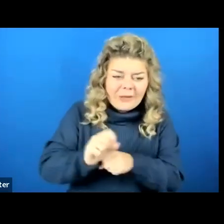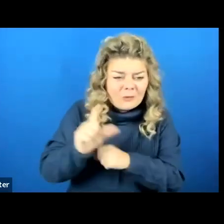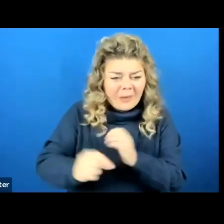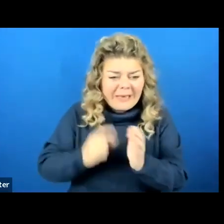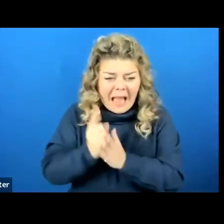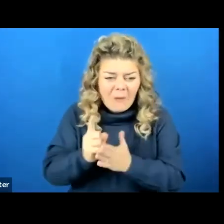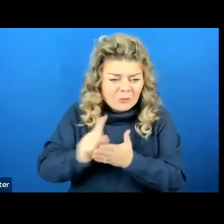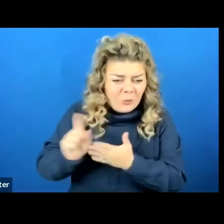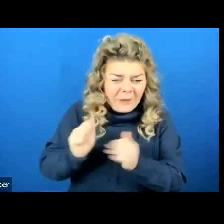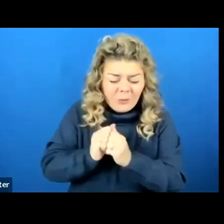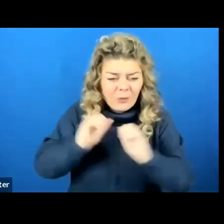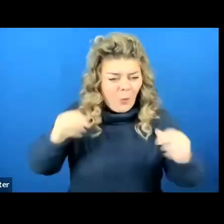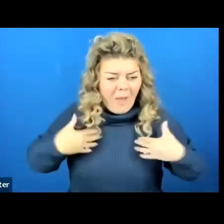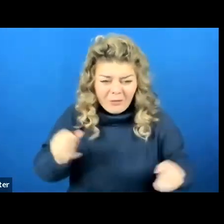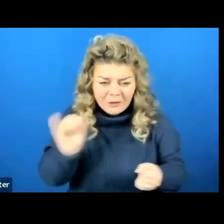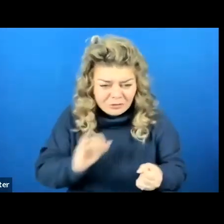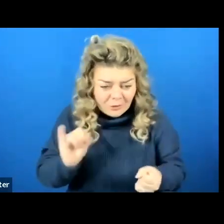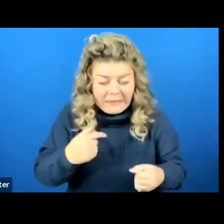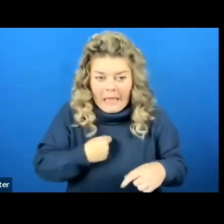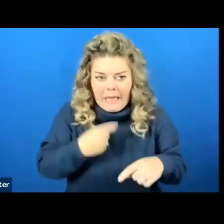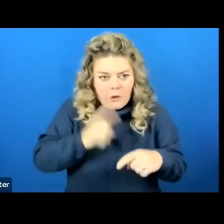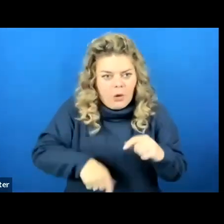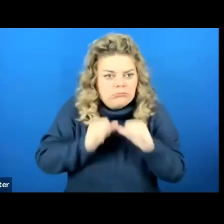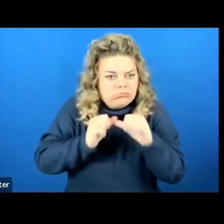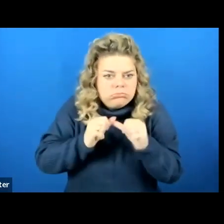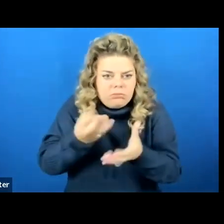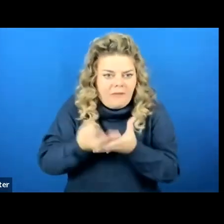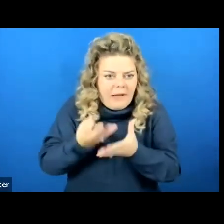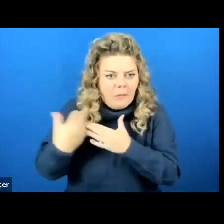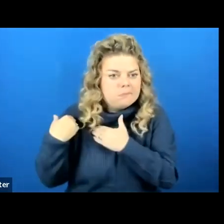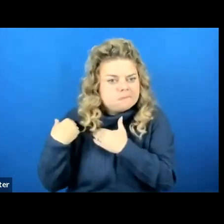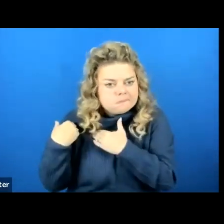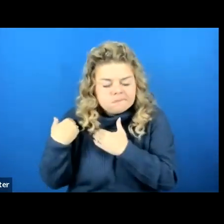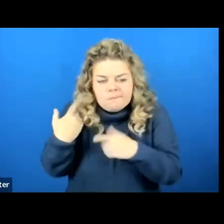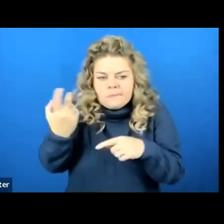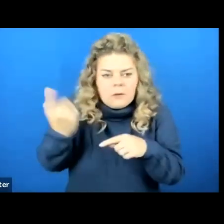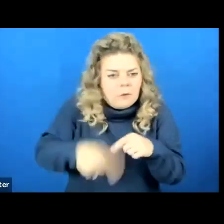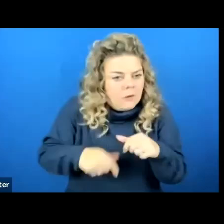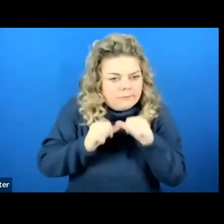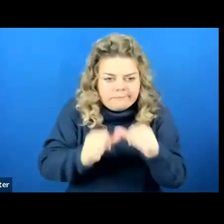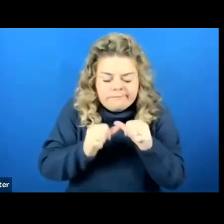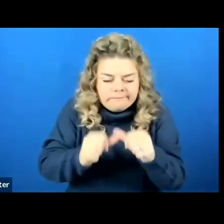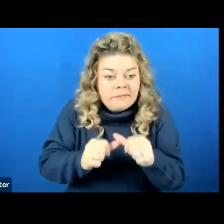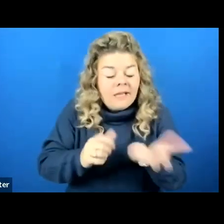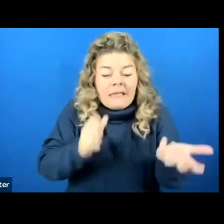and I couldn't sustain the financial pressure and it didn't occur to me at the time